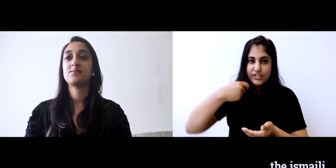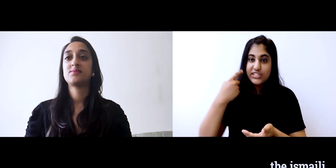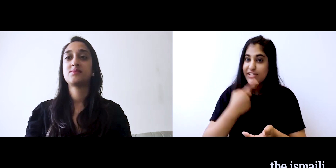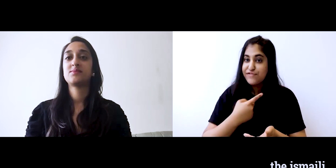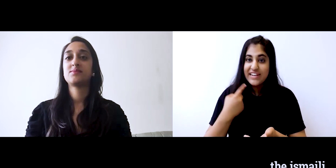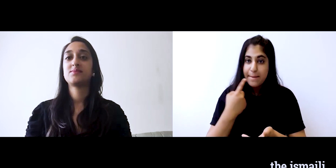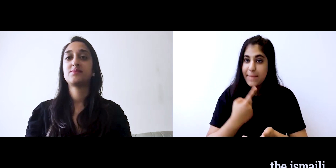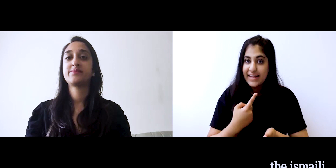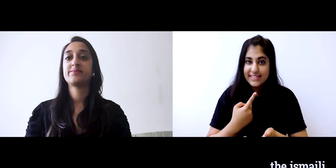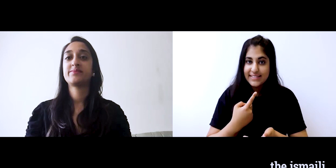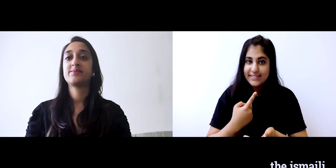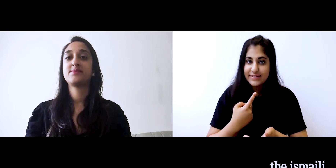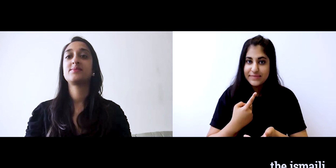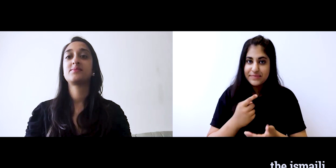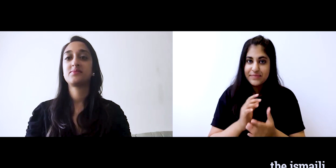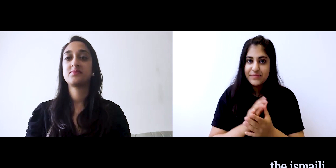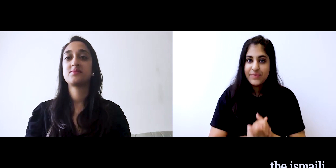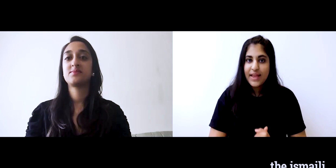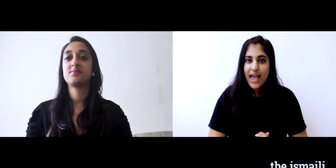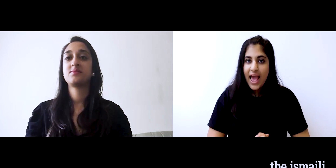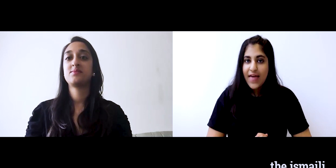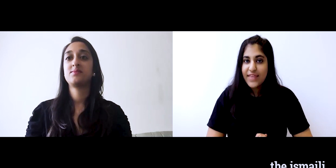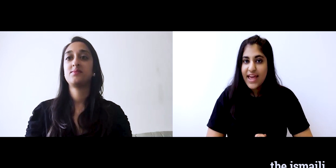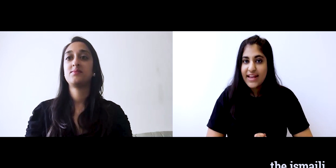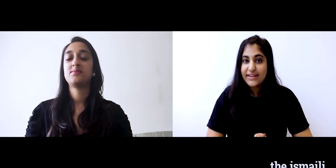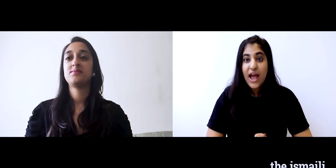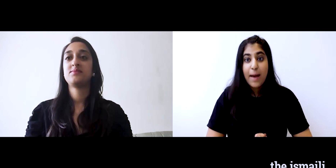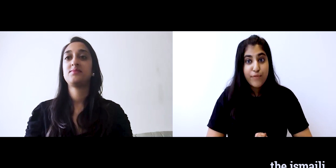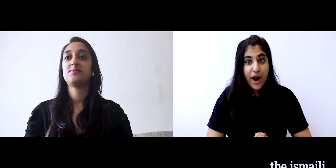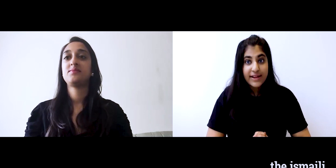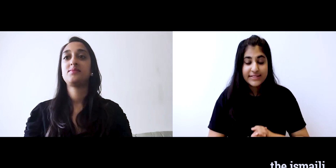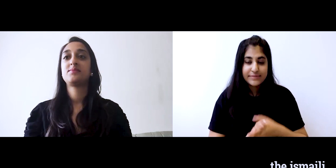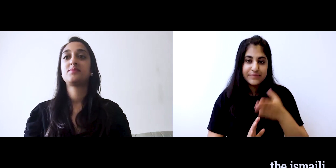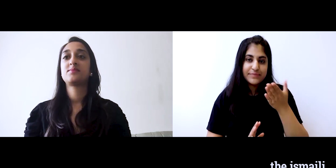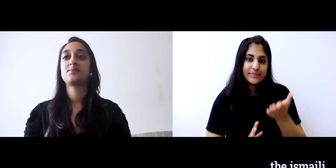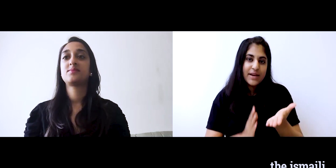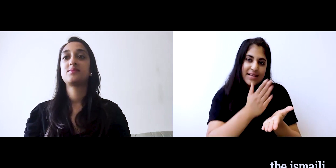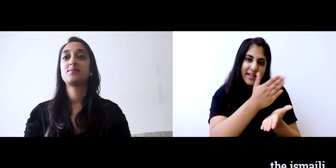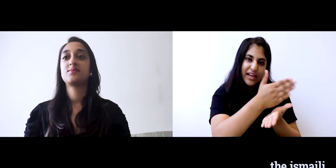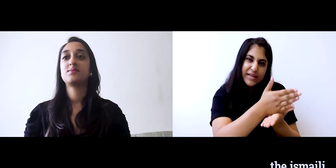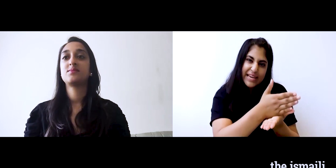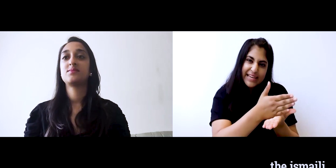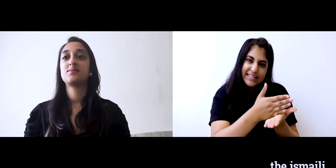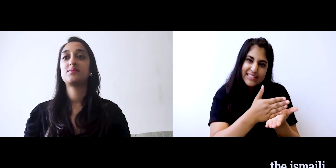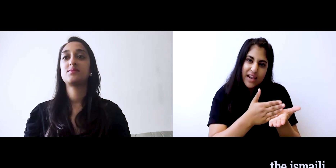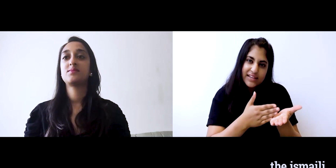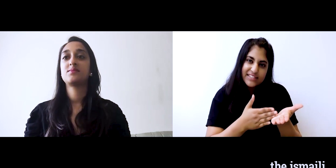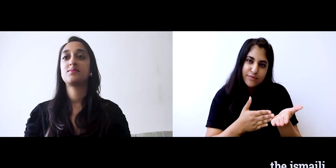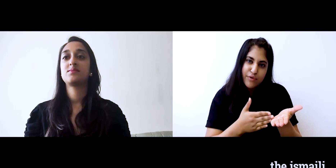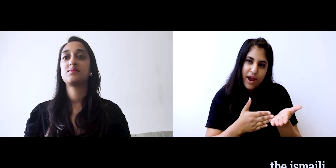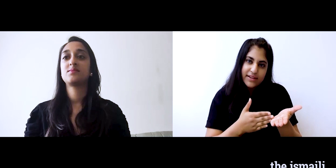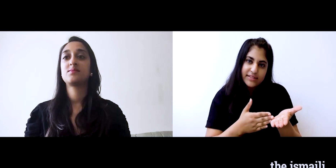Just different lip patterns. And then bread Like you're taking a slice of bread.